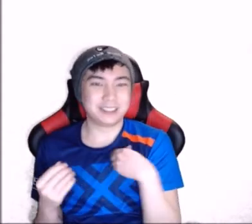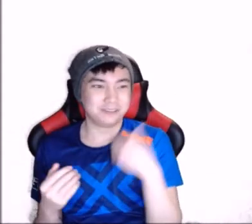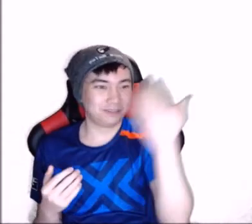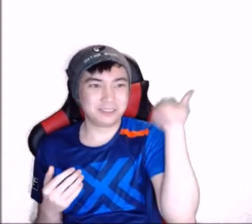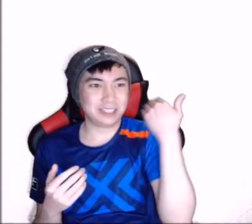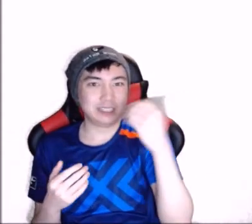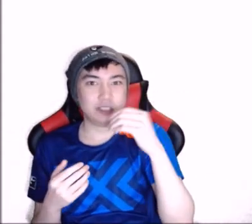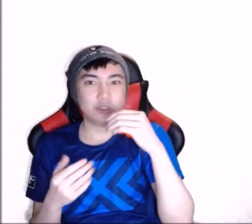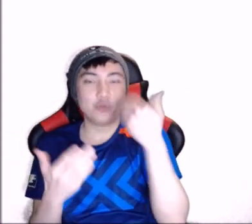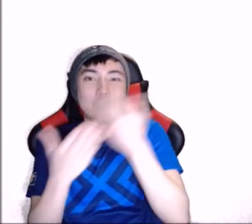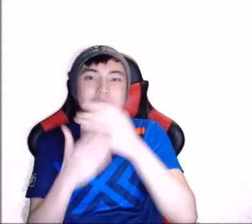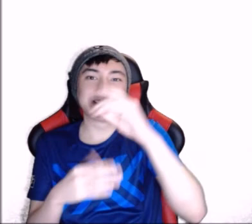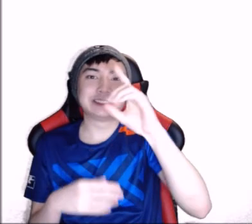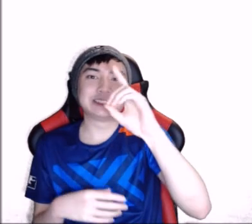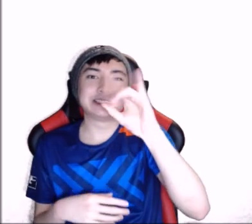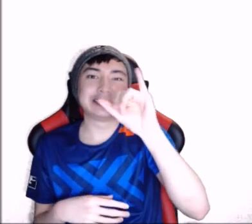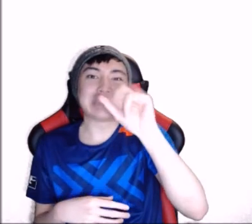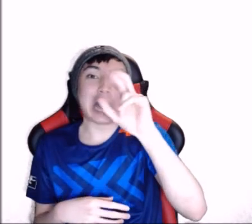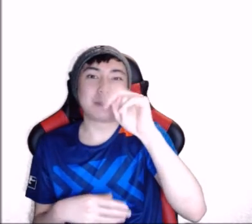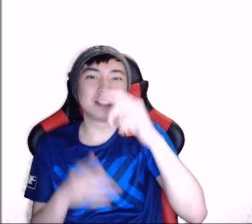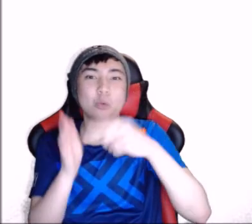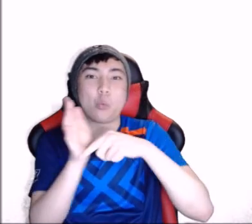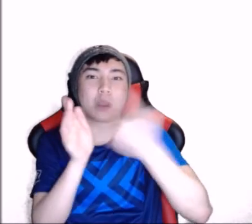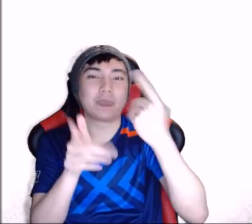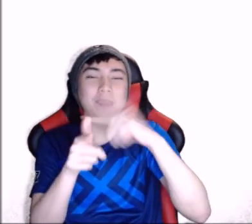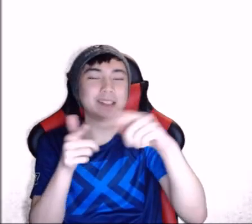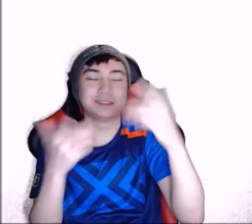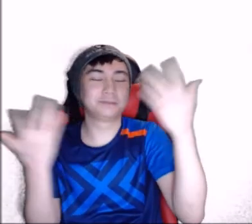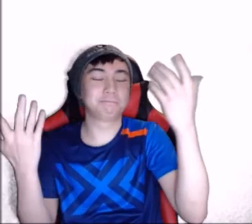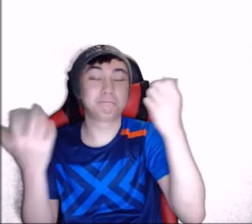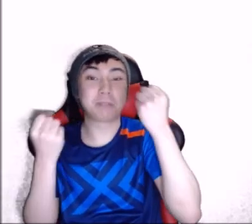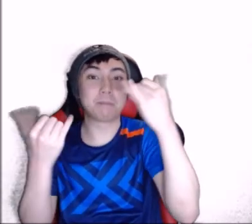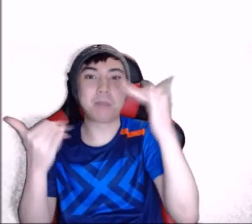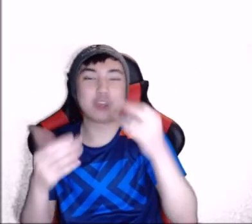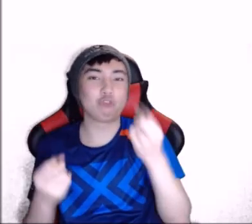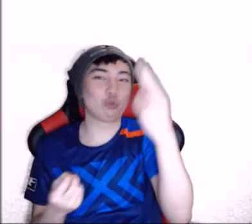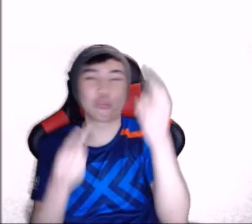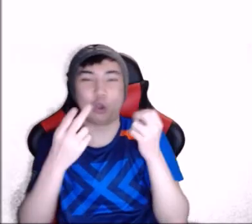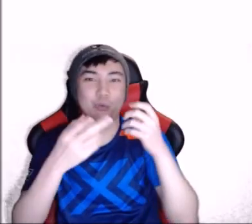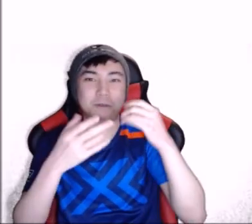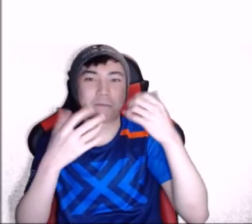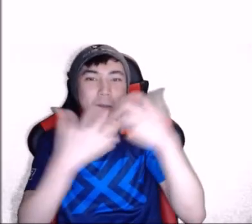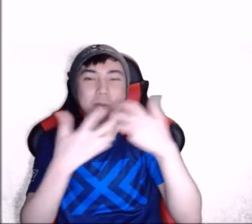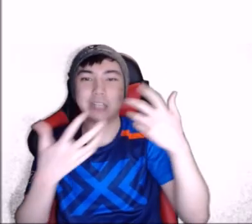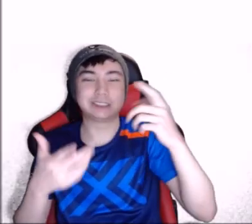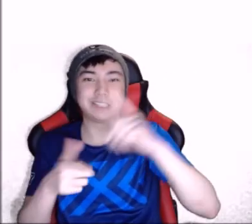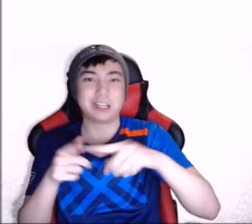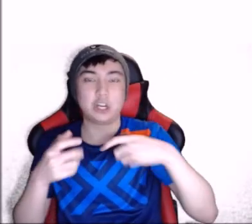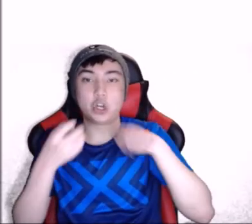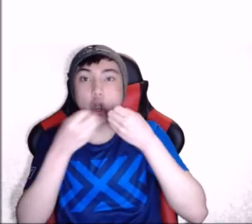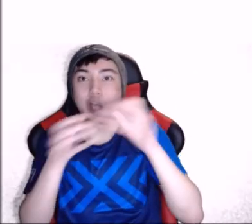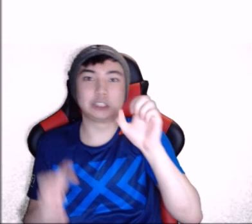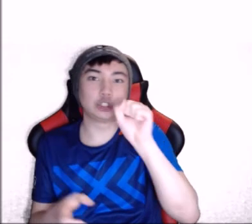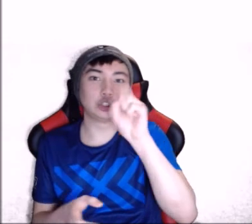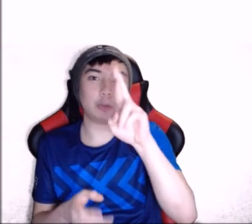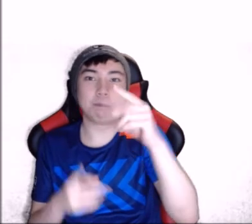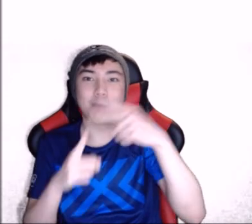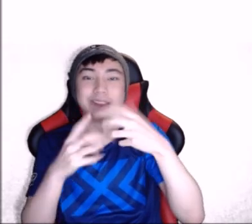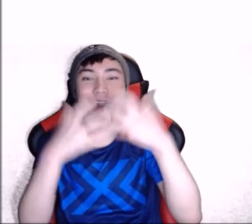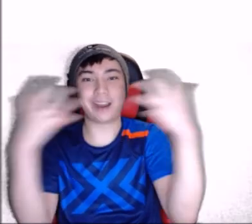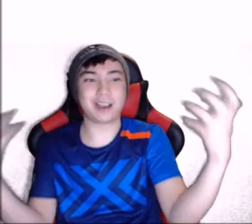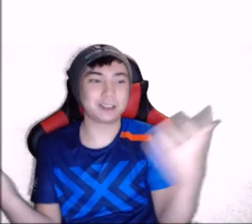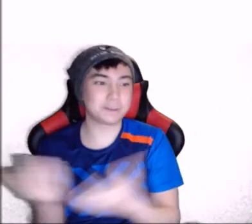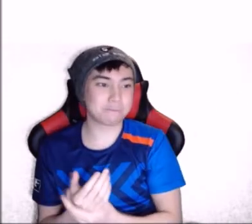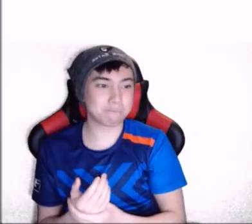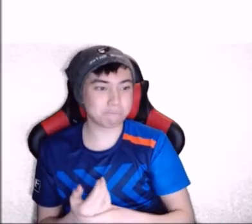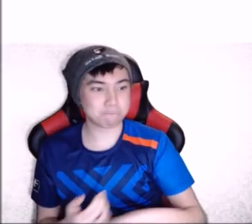I reached diamond rank once, then I got players who threw the matches. I lost a lot of SR points